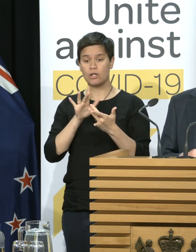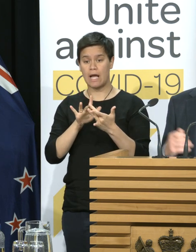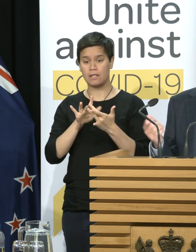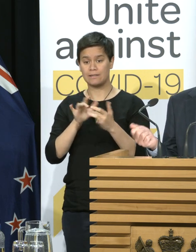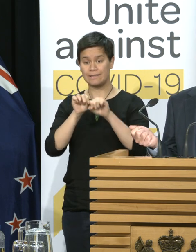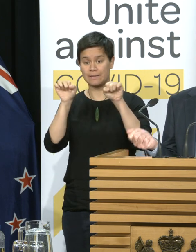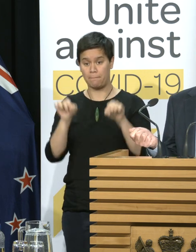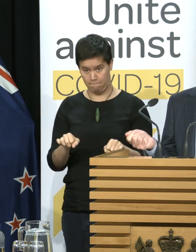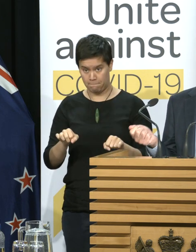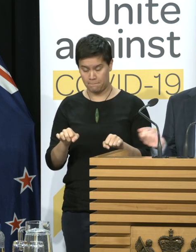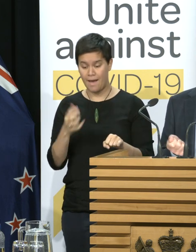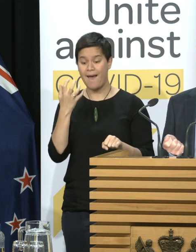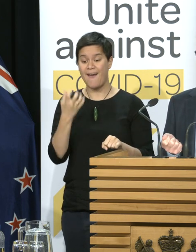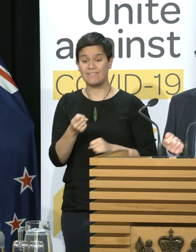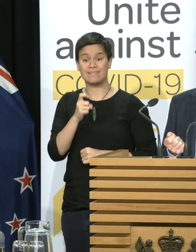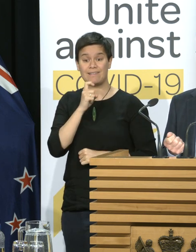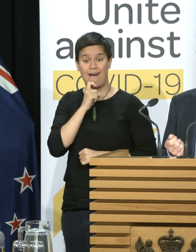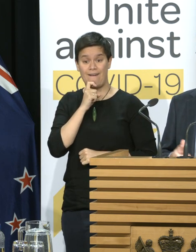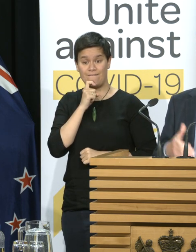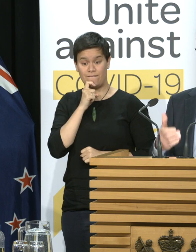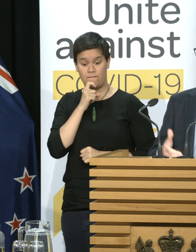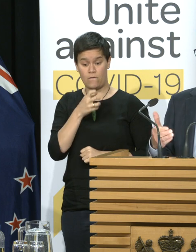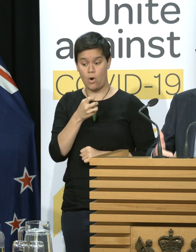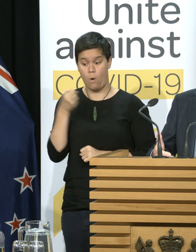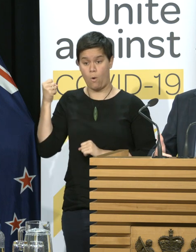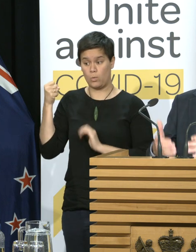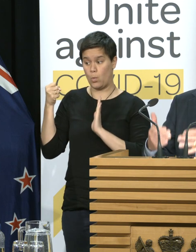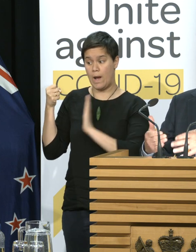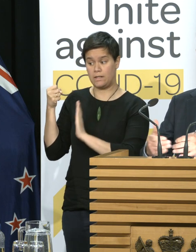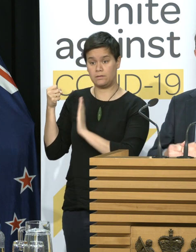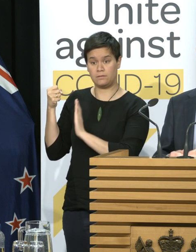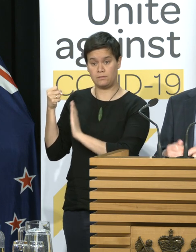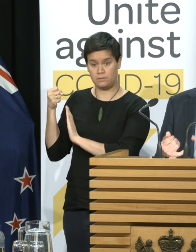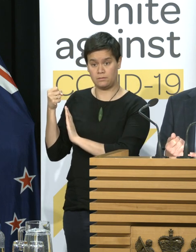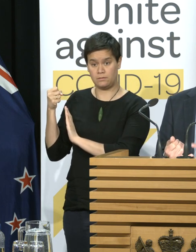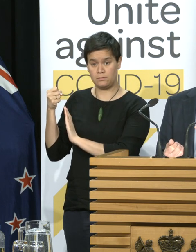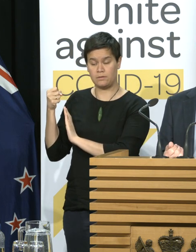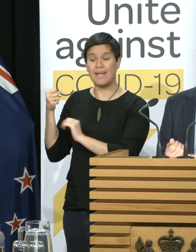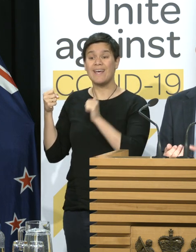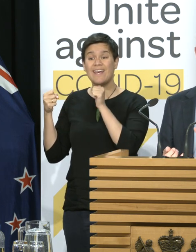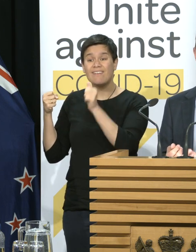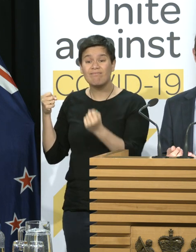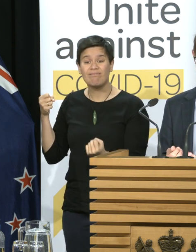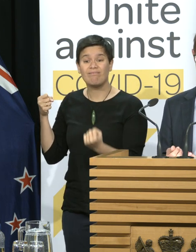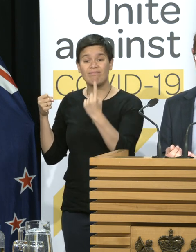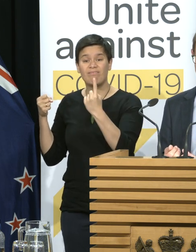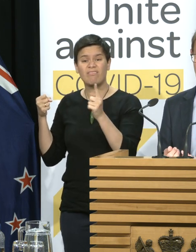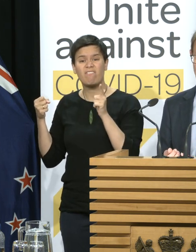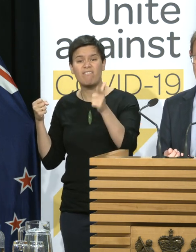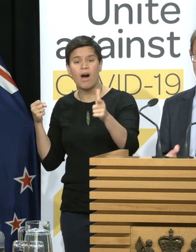And so the on-call teams in every public health unit will be able to take work wherever they are. That is, case and contact follow-up work